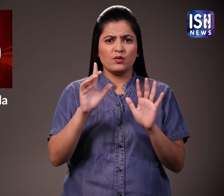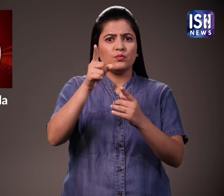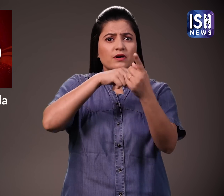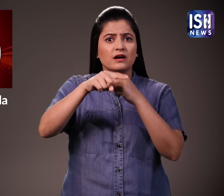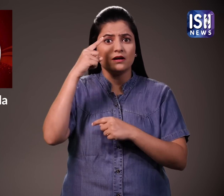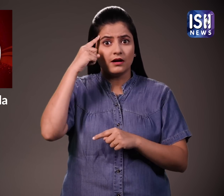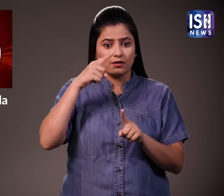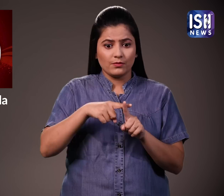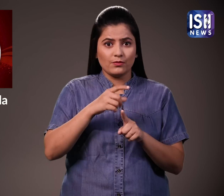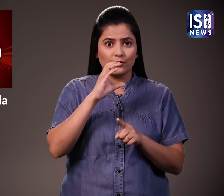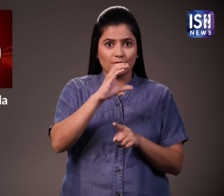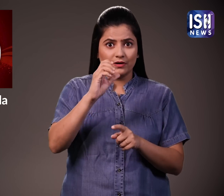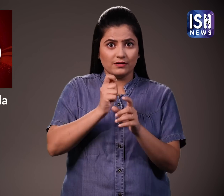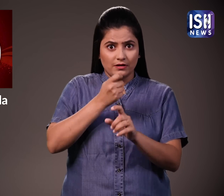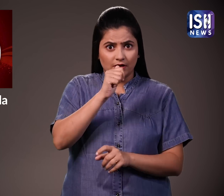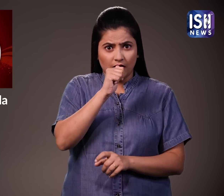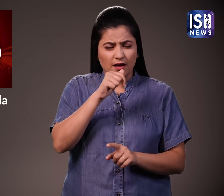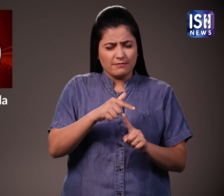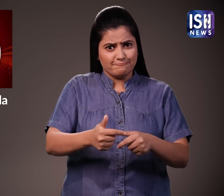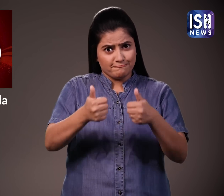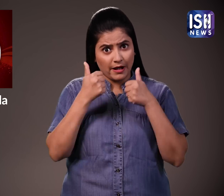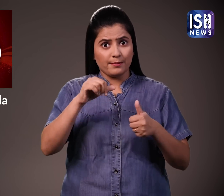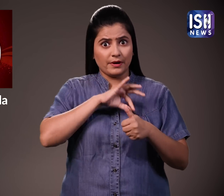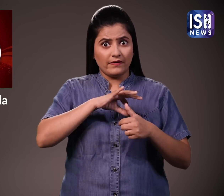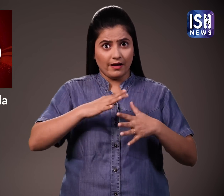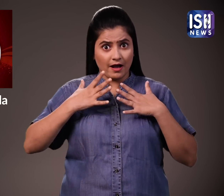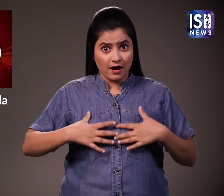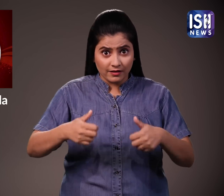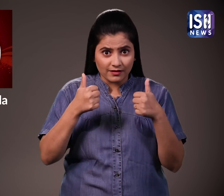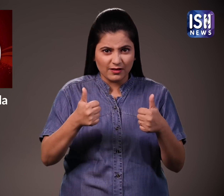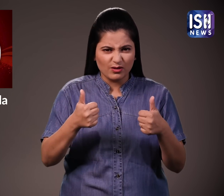Do you think drinking coke is good for your health?